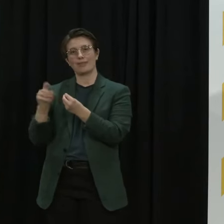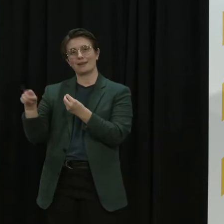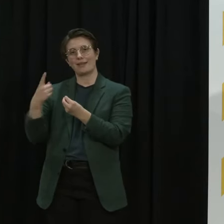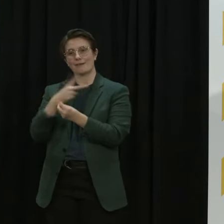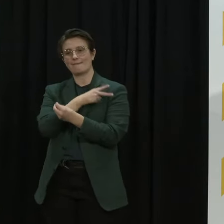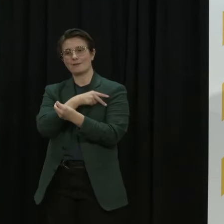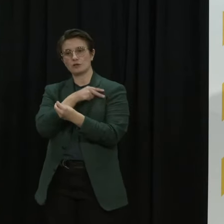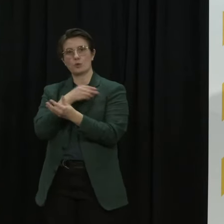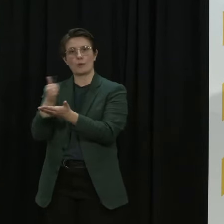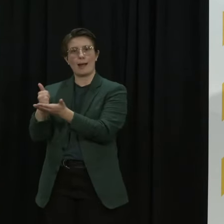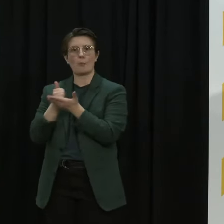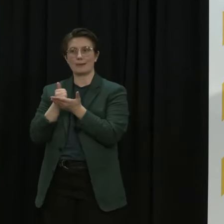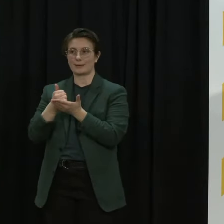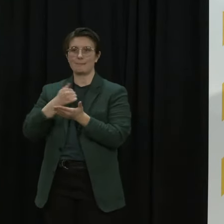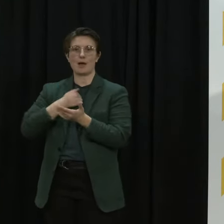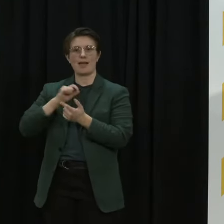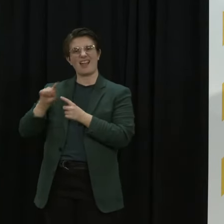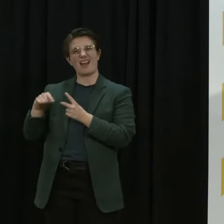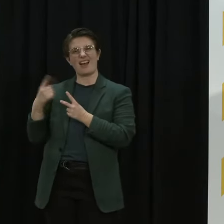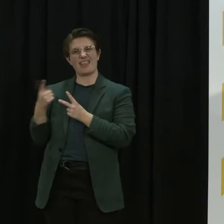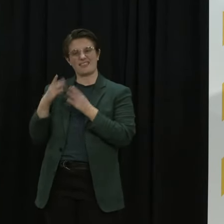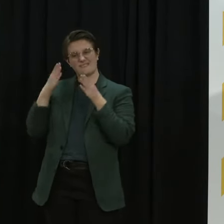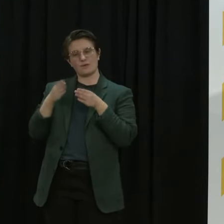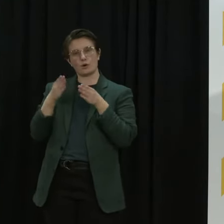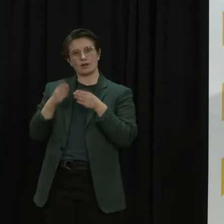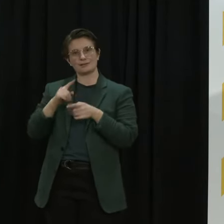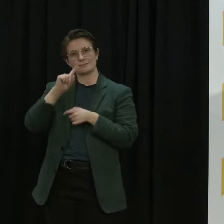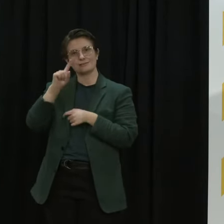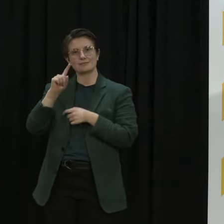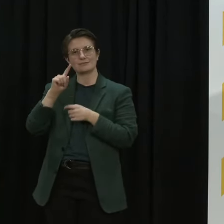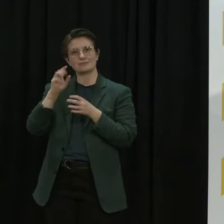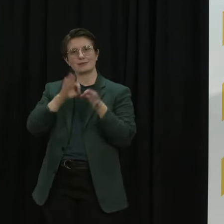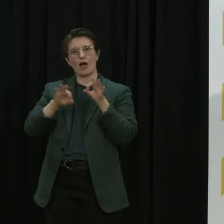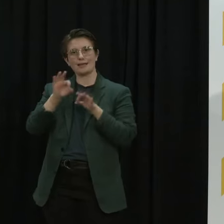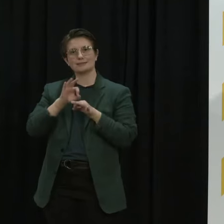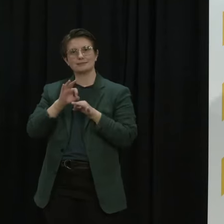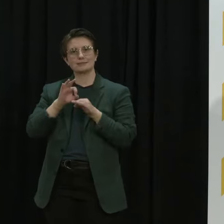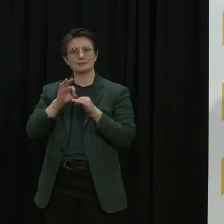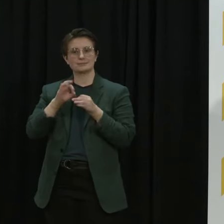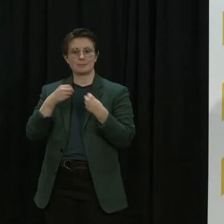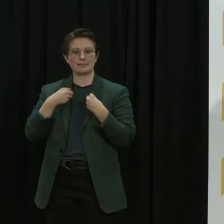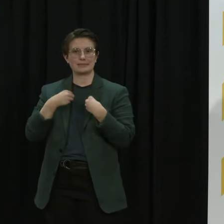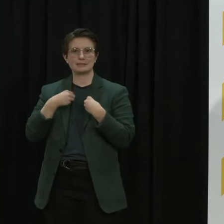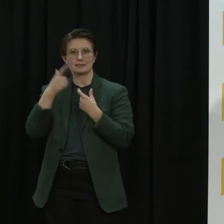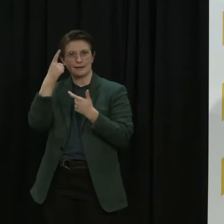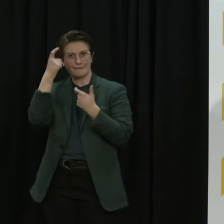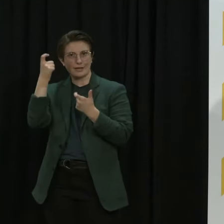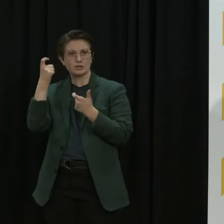conjunction with one of our officials that assessed me